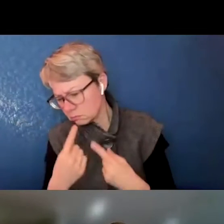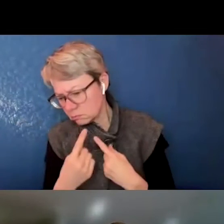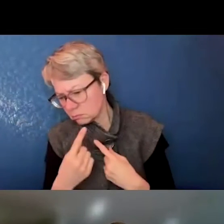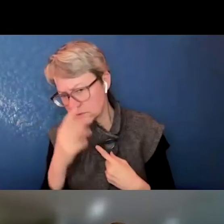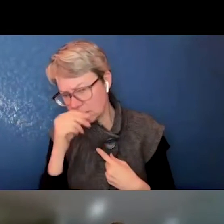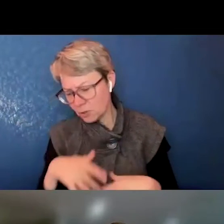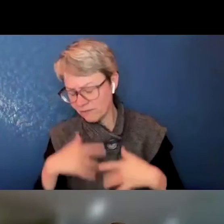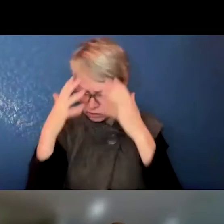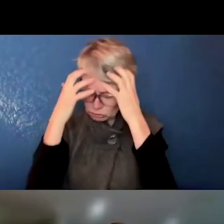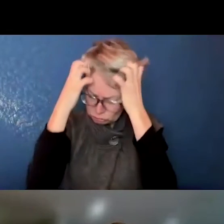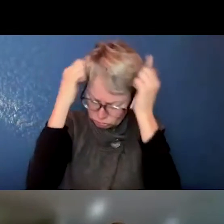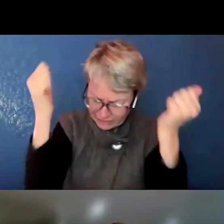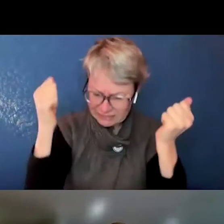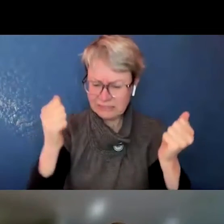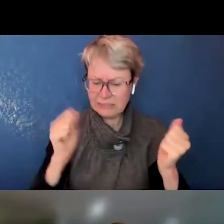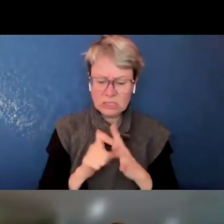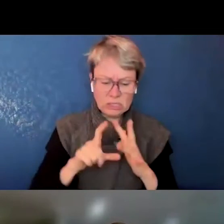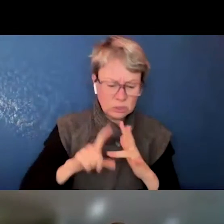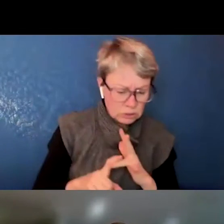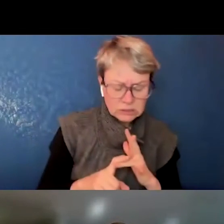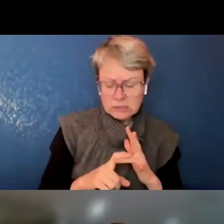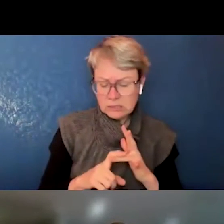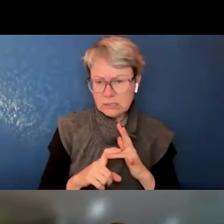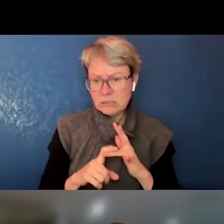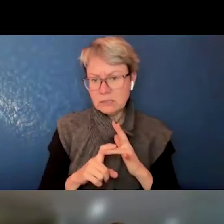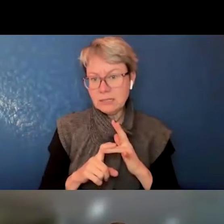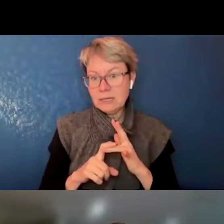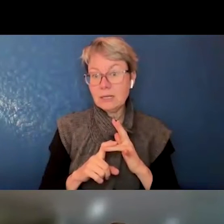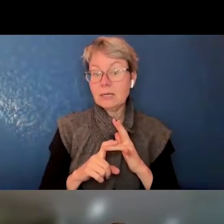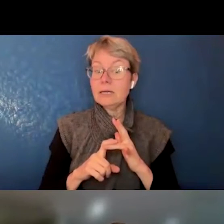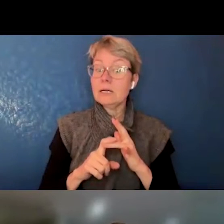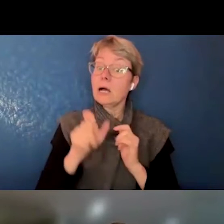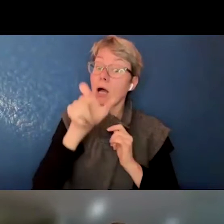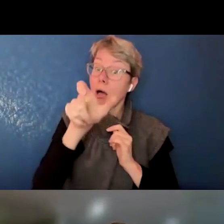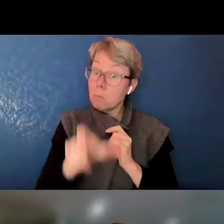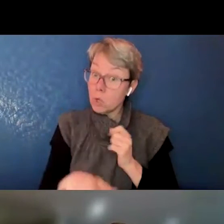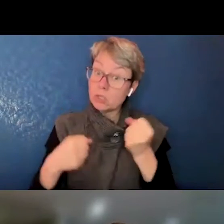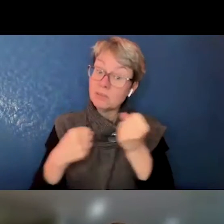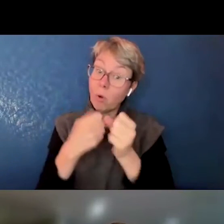stressed and didn't know what to do um and so what the Cara said to the young person was what